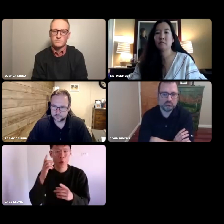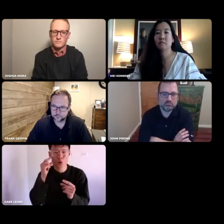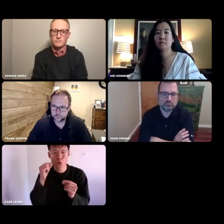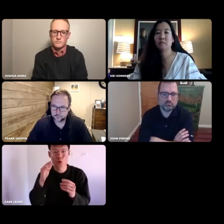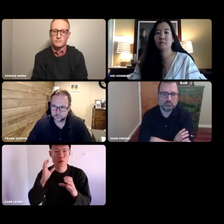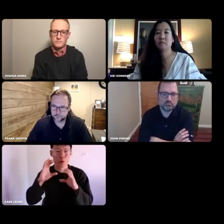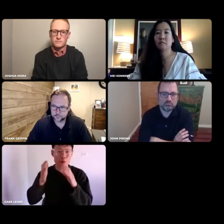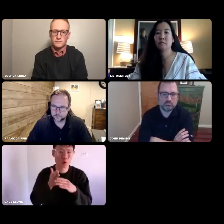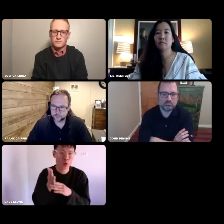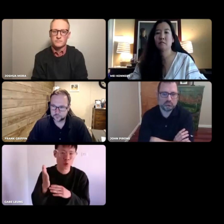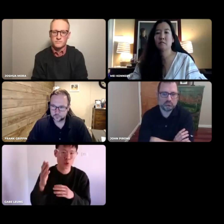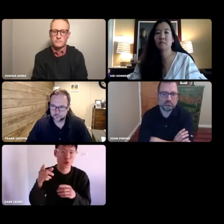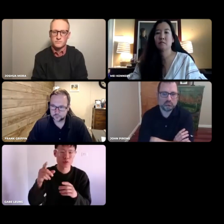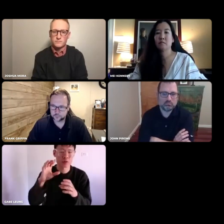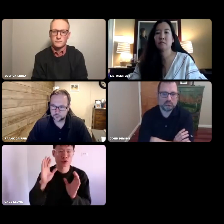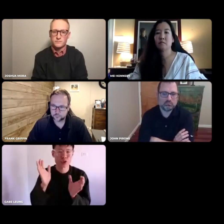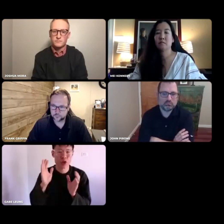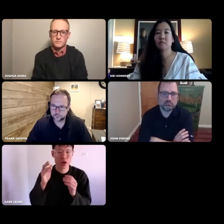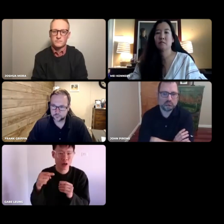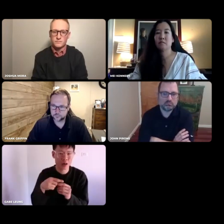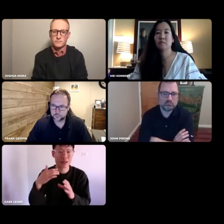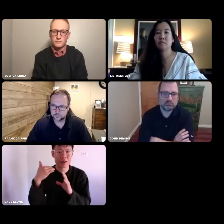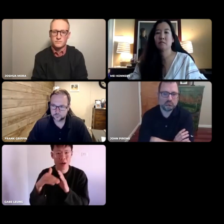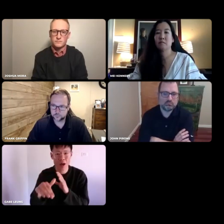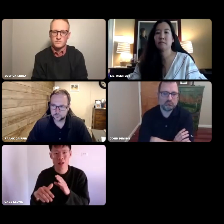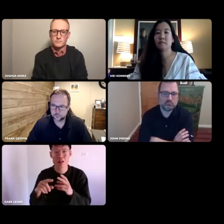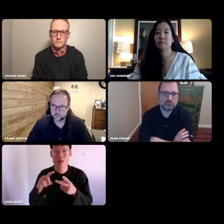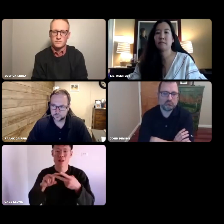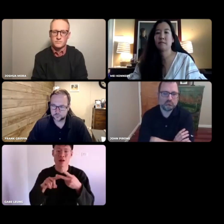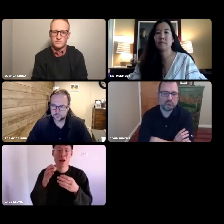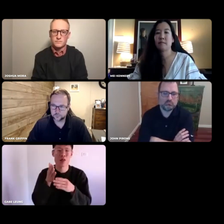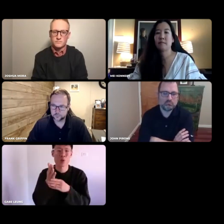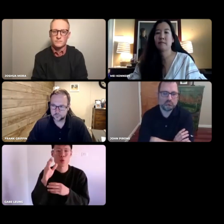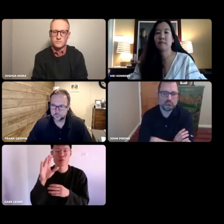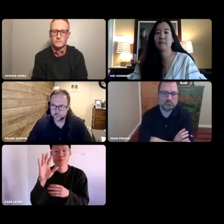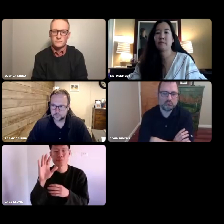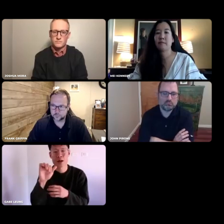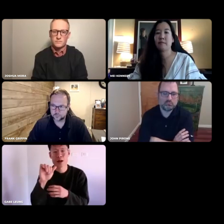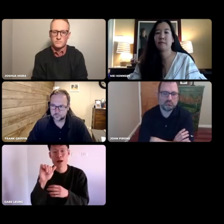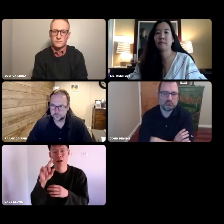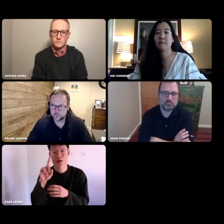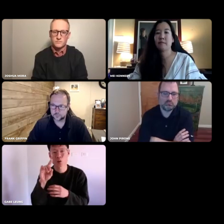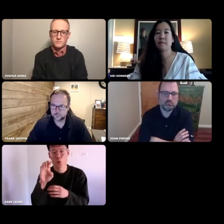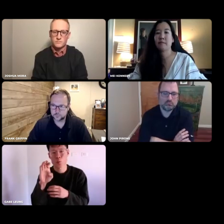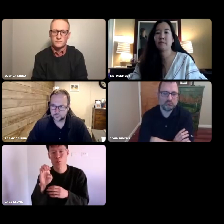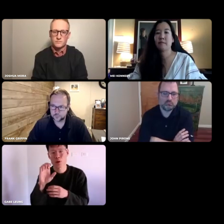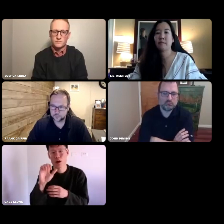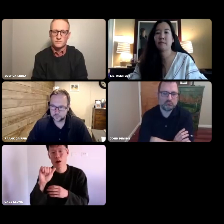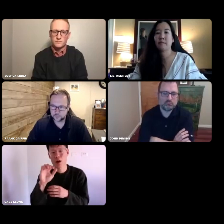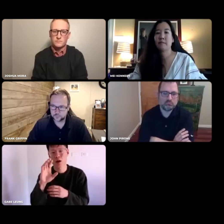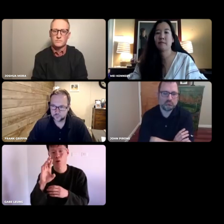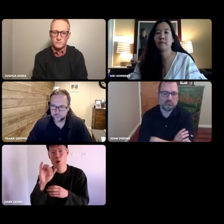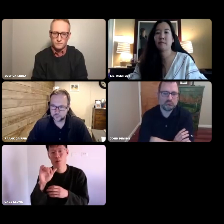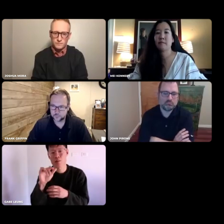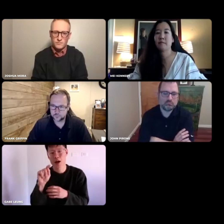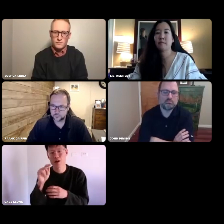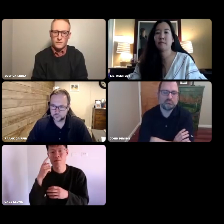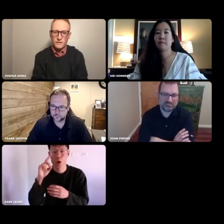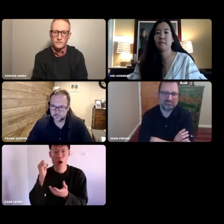But students know what to do. We communicate via chat and email.